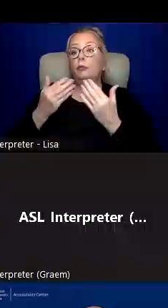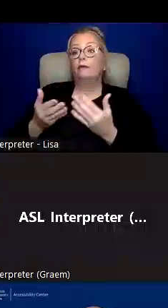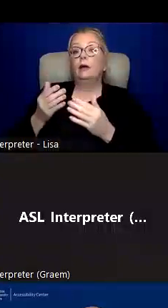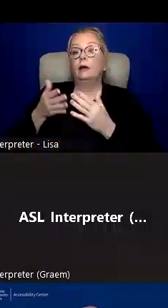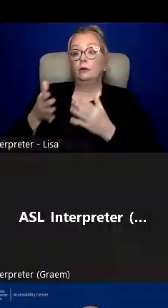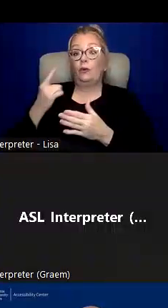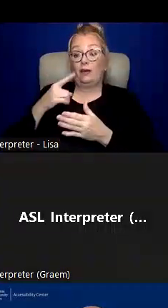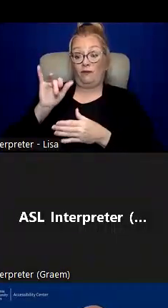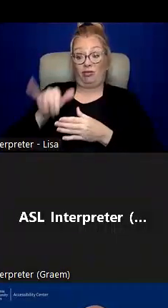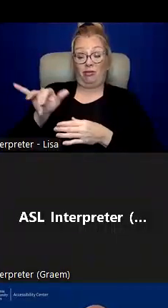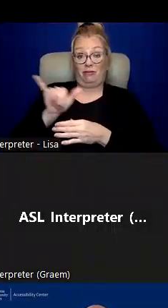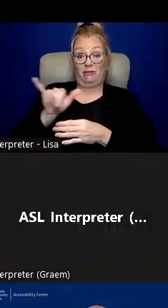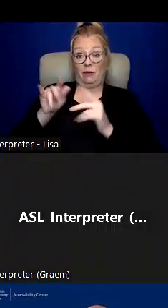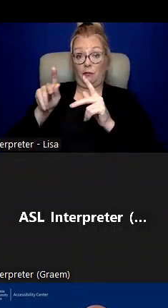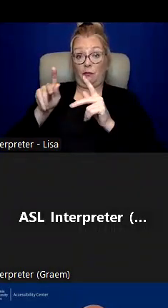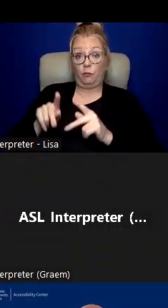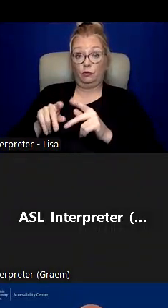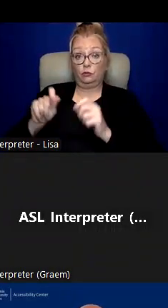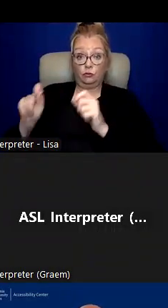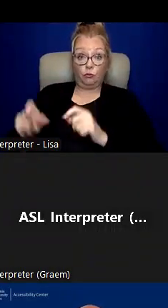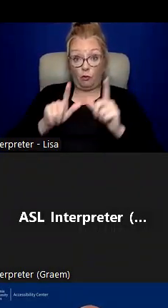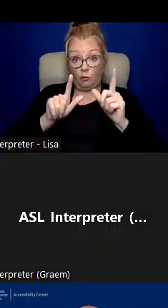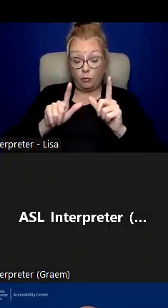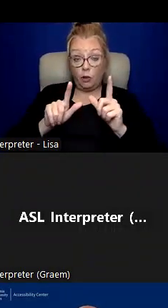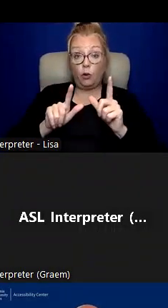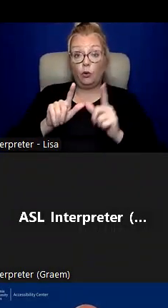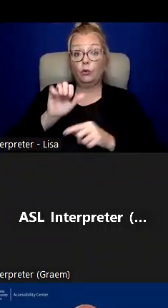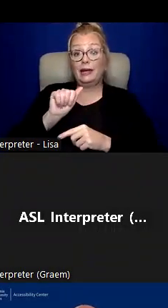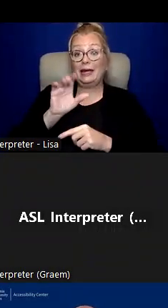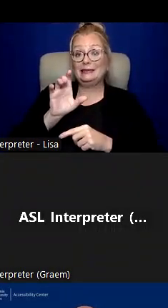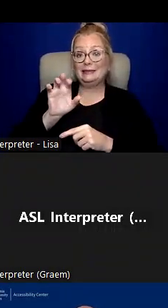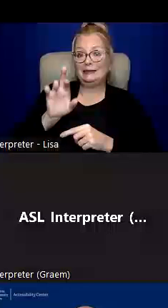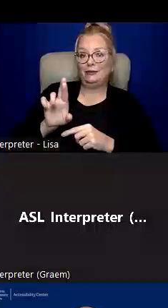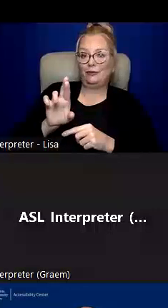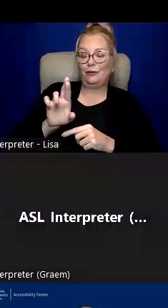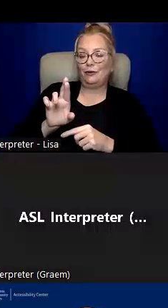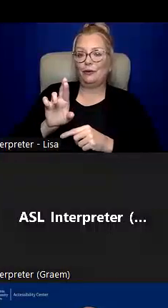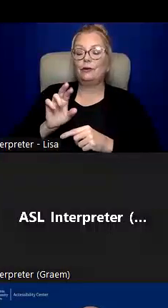to upload the ACR or the VPAT from the vendor at the time